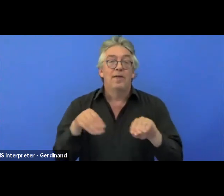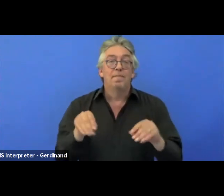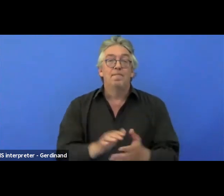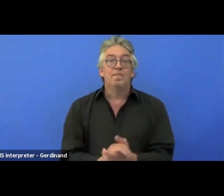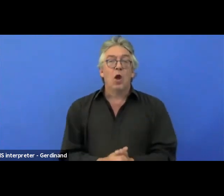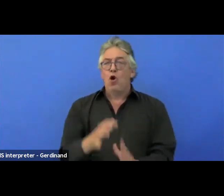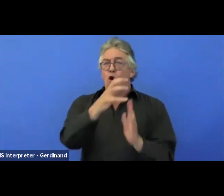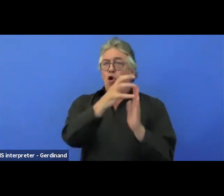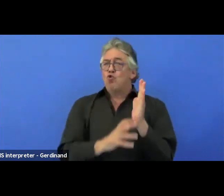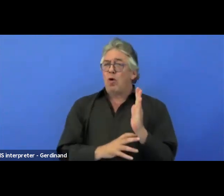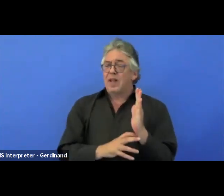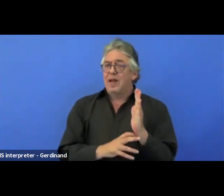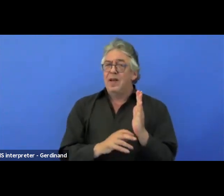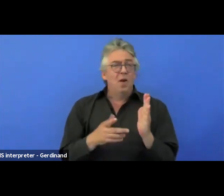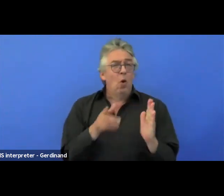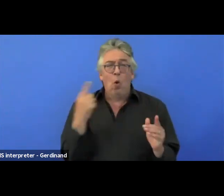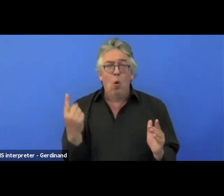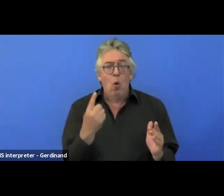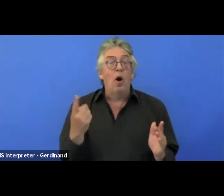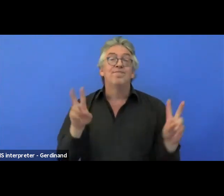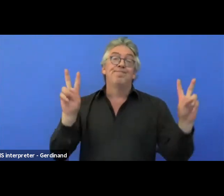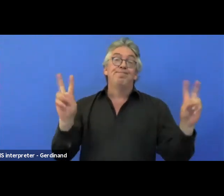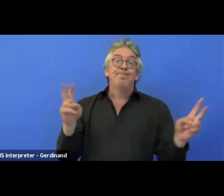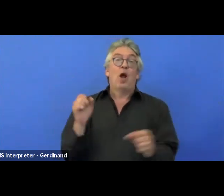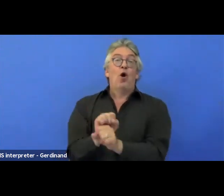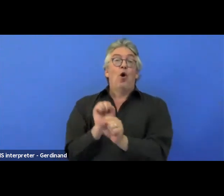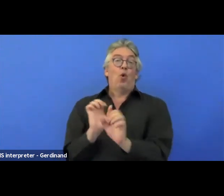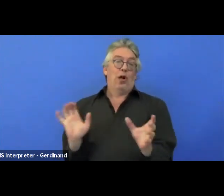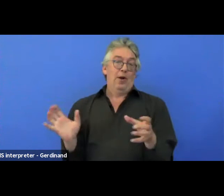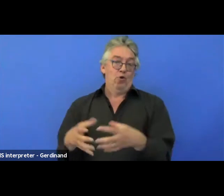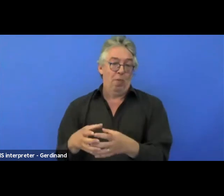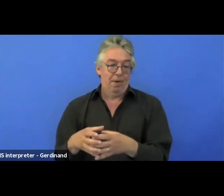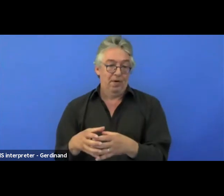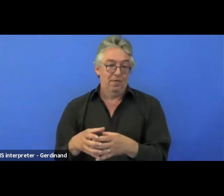It is called a working group and consumers can submit comments.